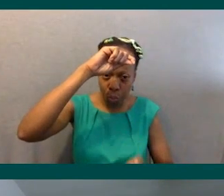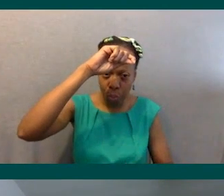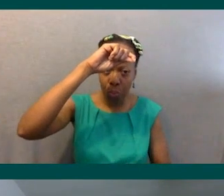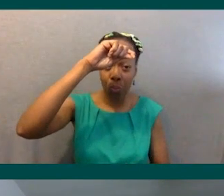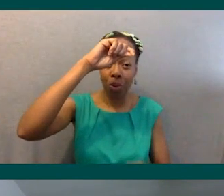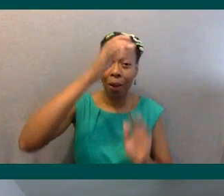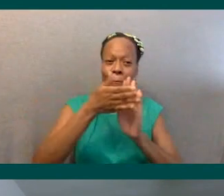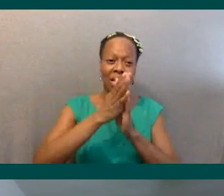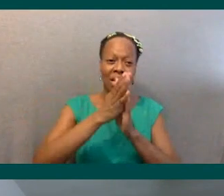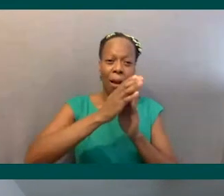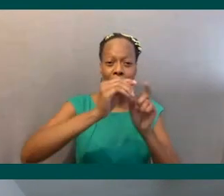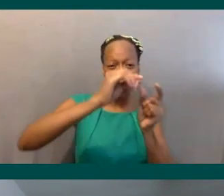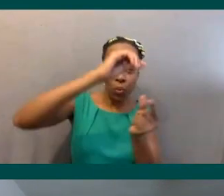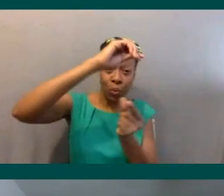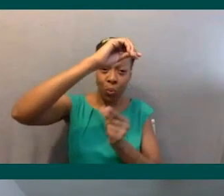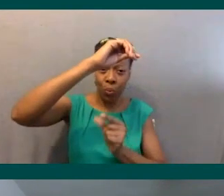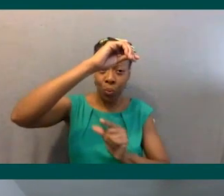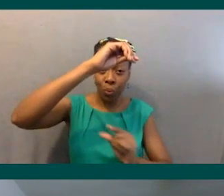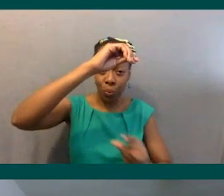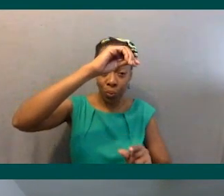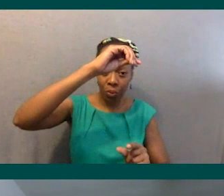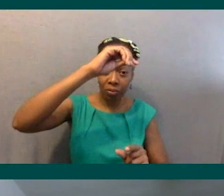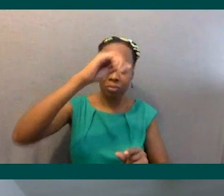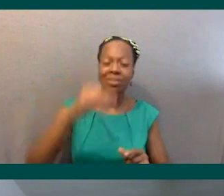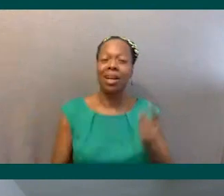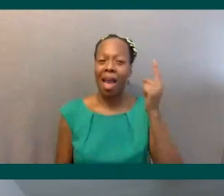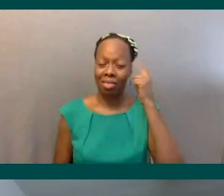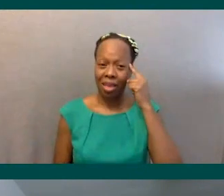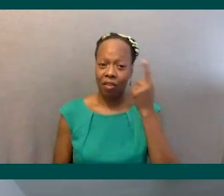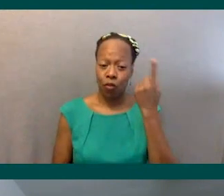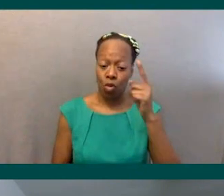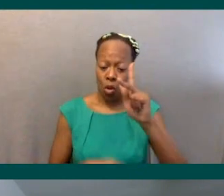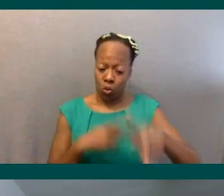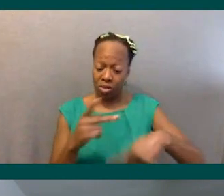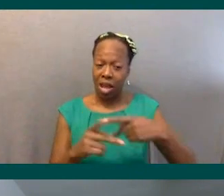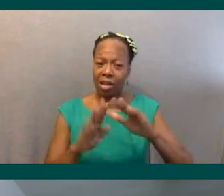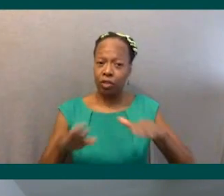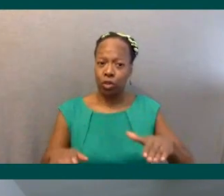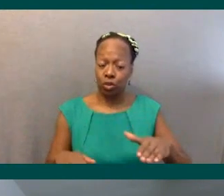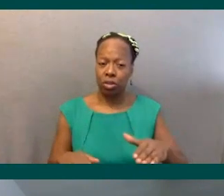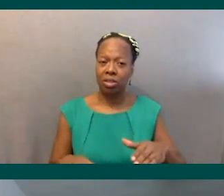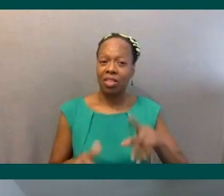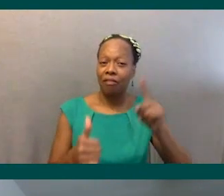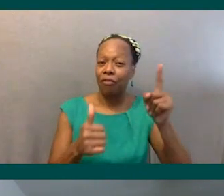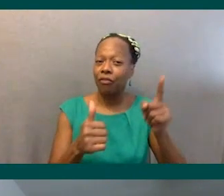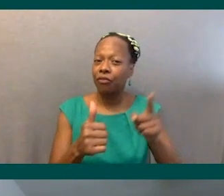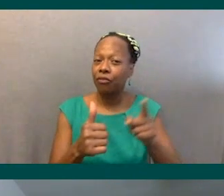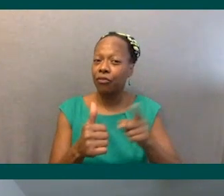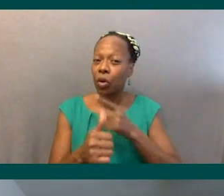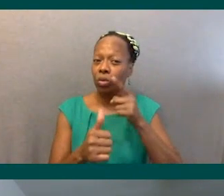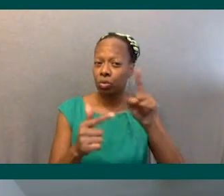I think seeing an orthopedic surgeon in the first or perhaps even second year of life is interesting.